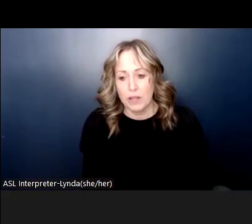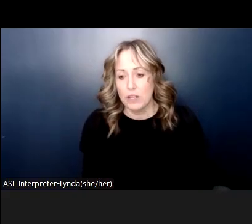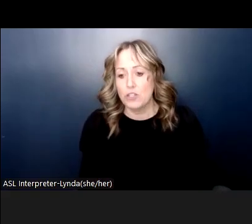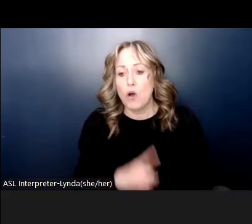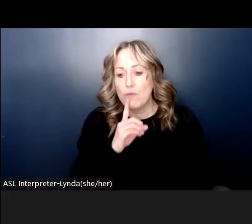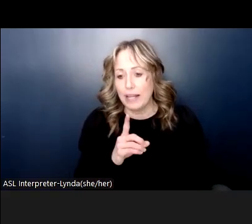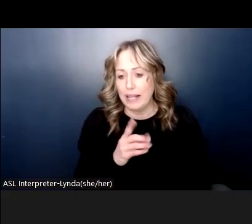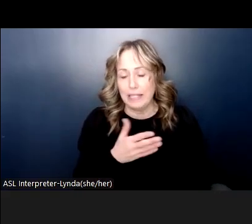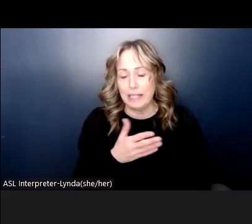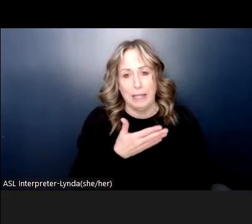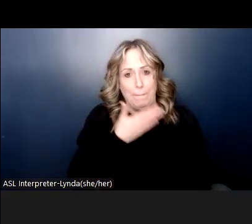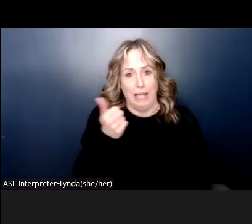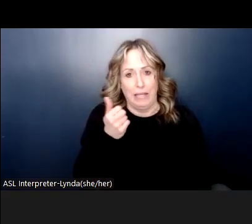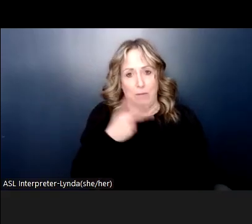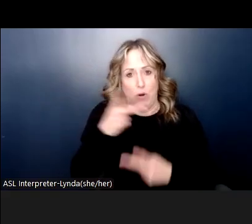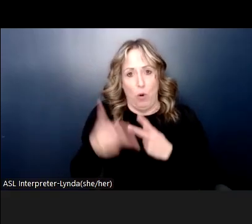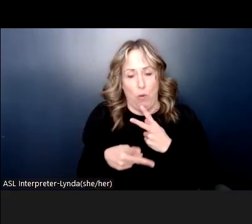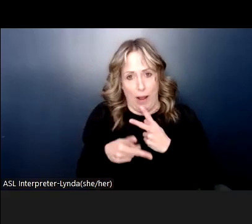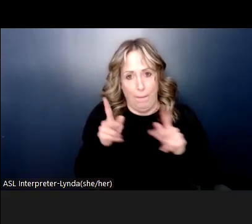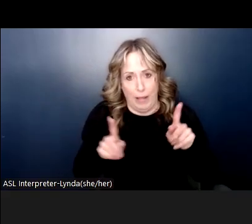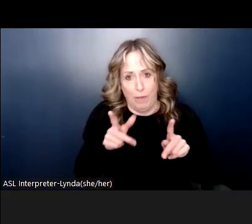that have been working on mosaic for months, if not years.